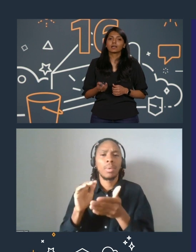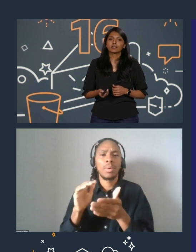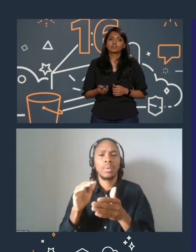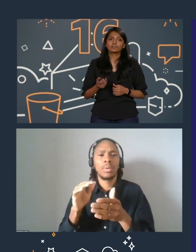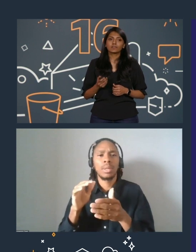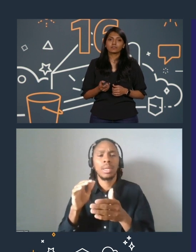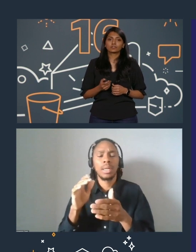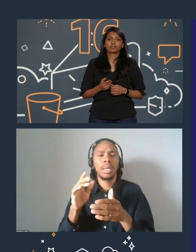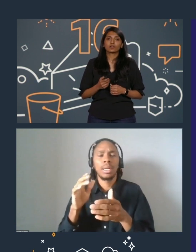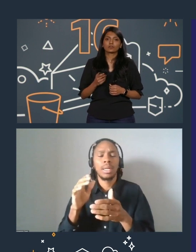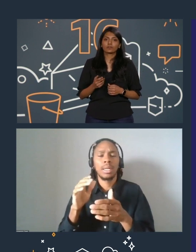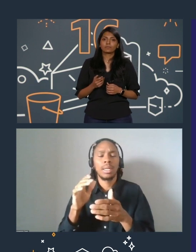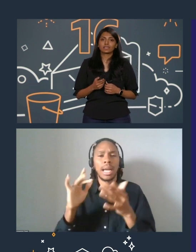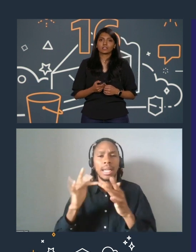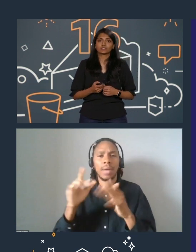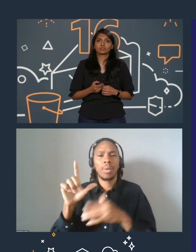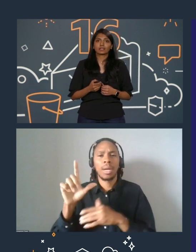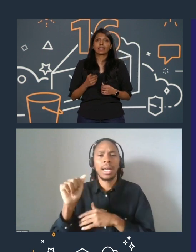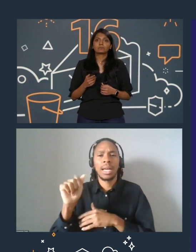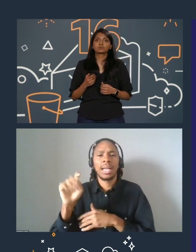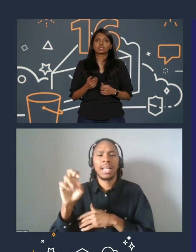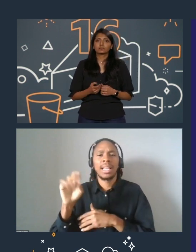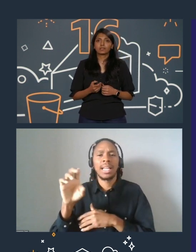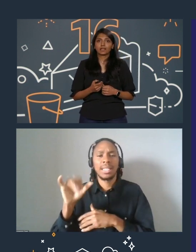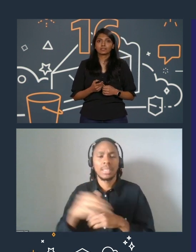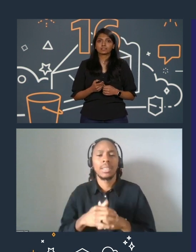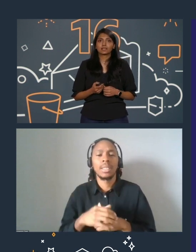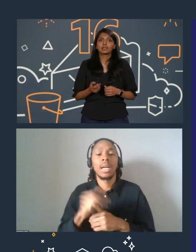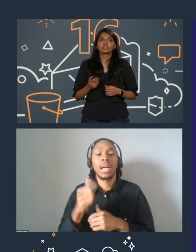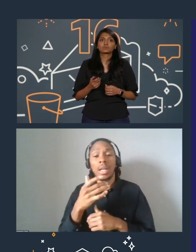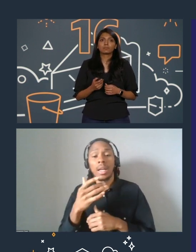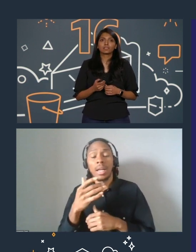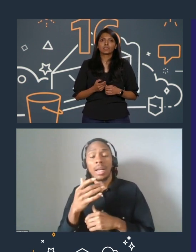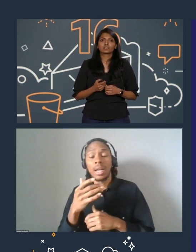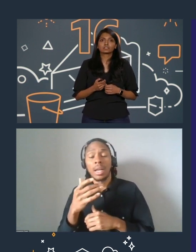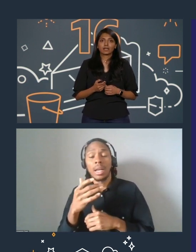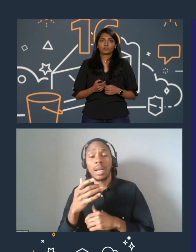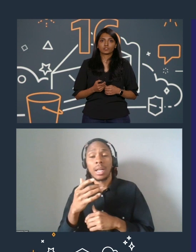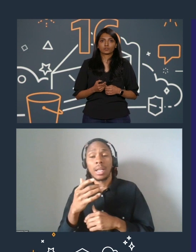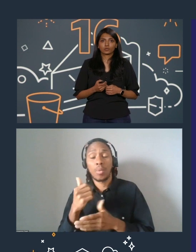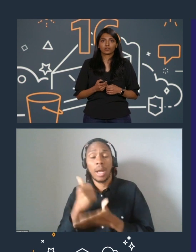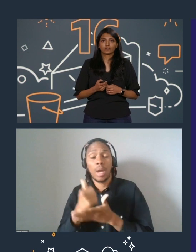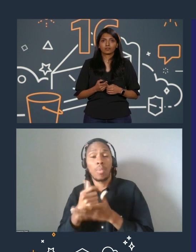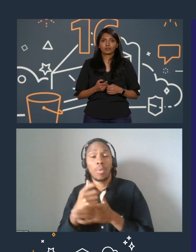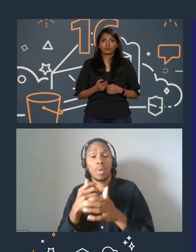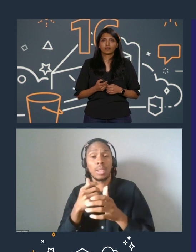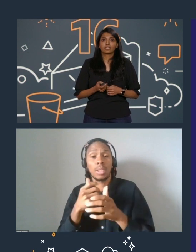Another flavor of replication that helps with compliance is replication time control.